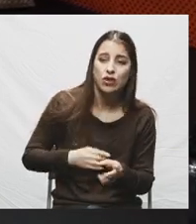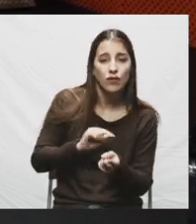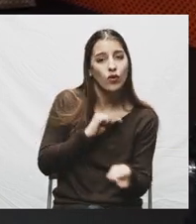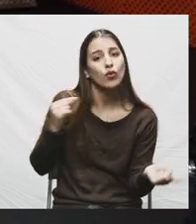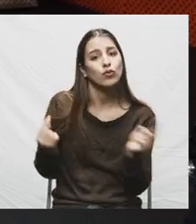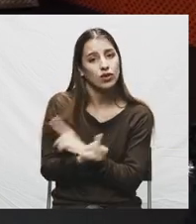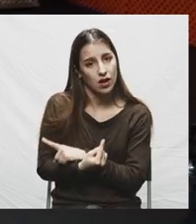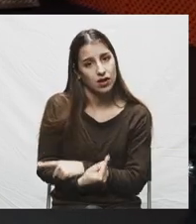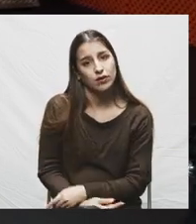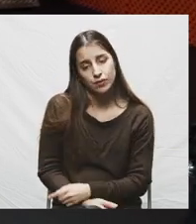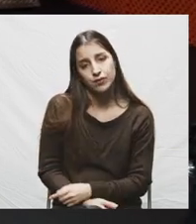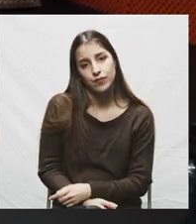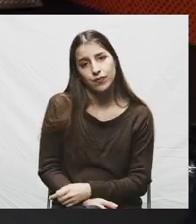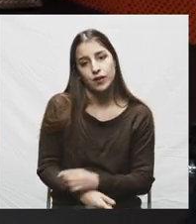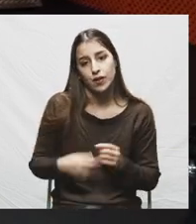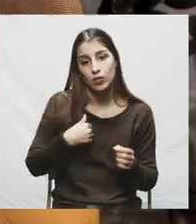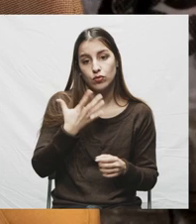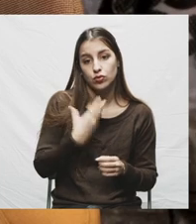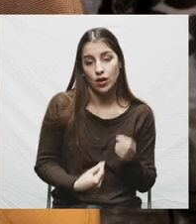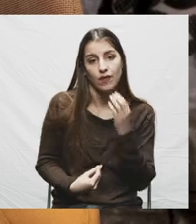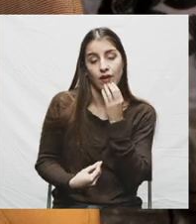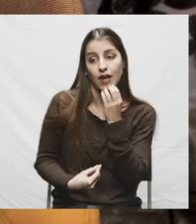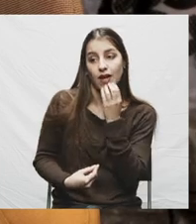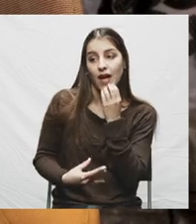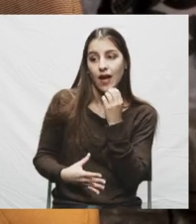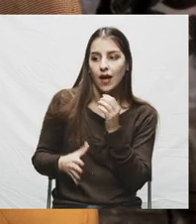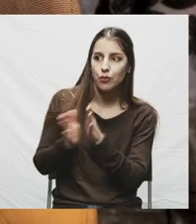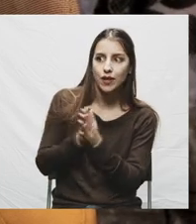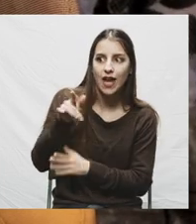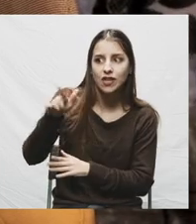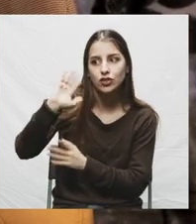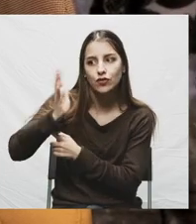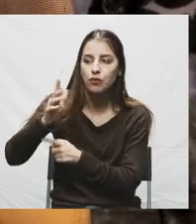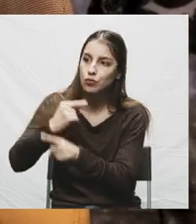But I’d like it to be about going there not because I need